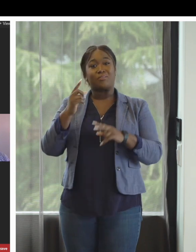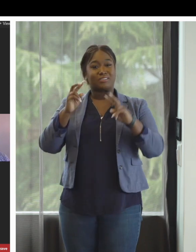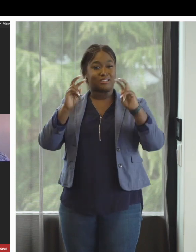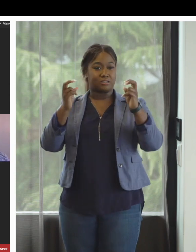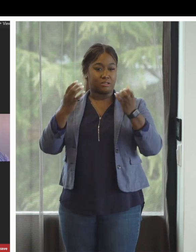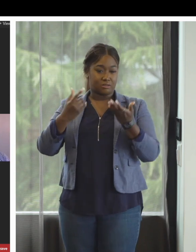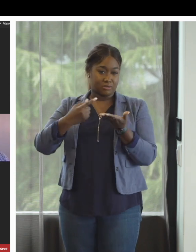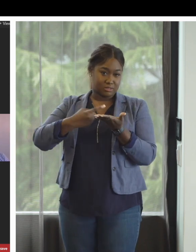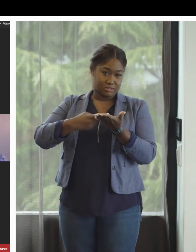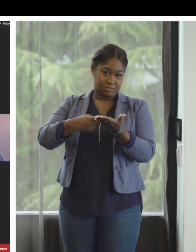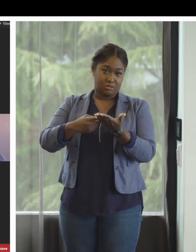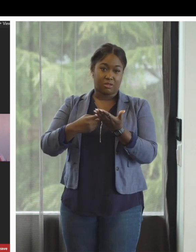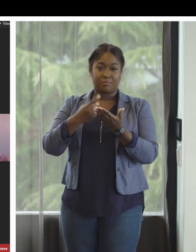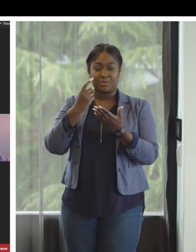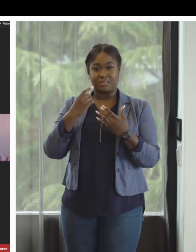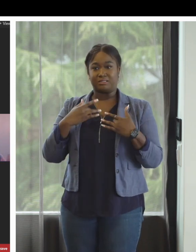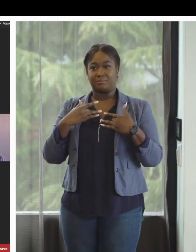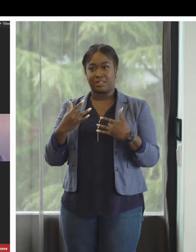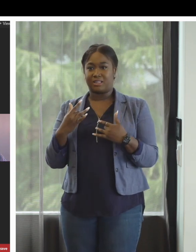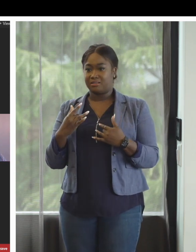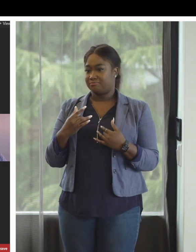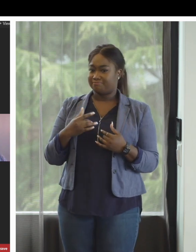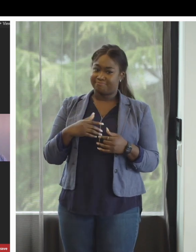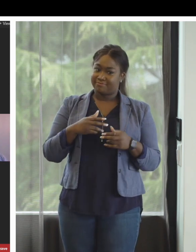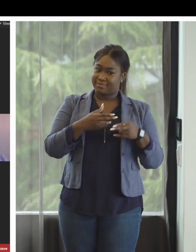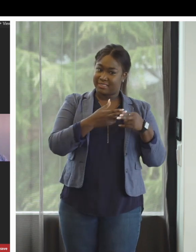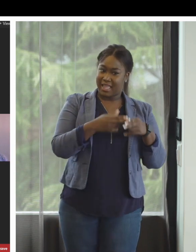often this chicken egg dilemma. Where you have